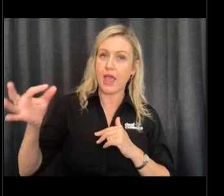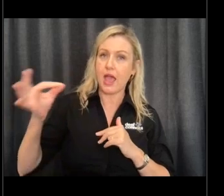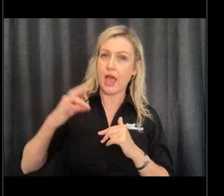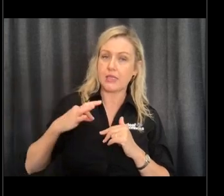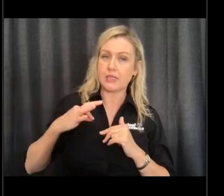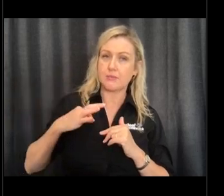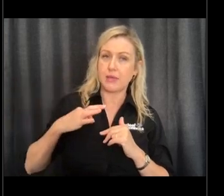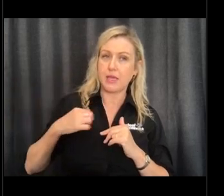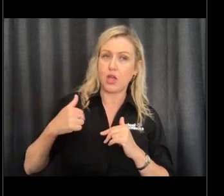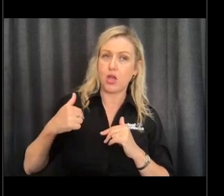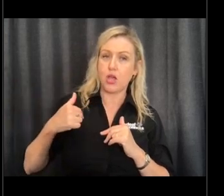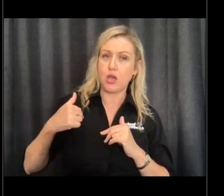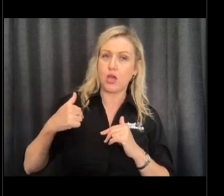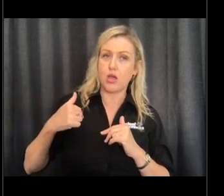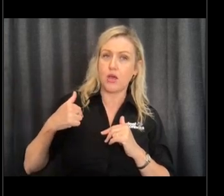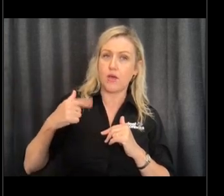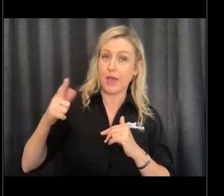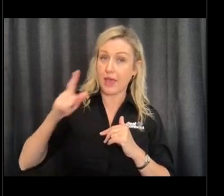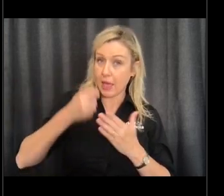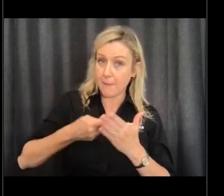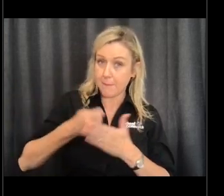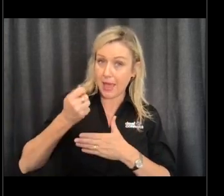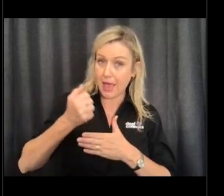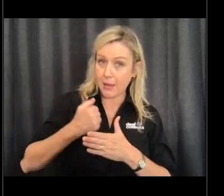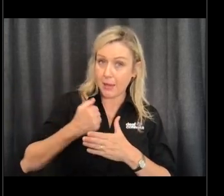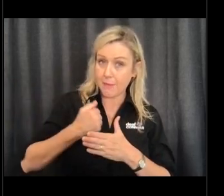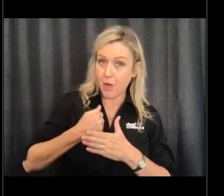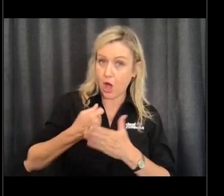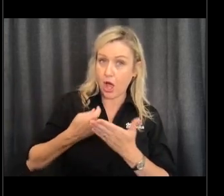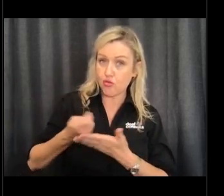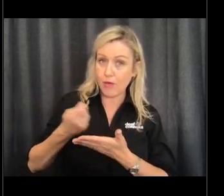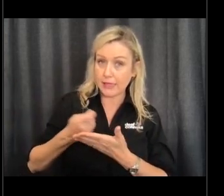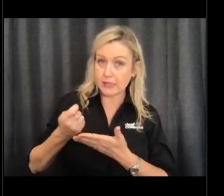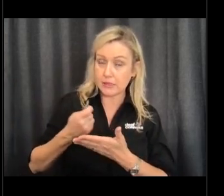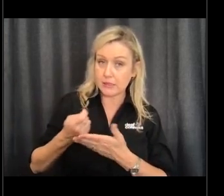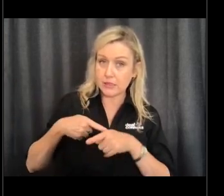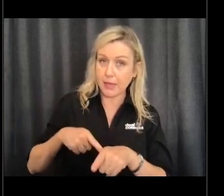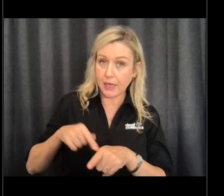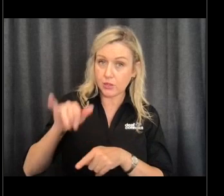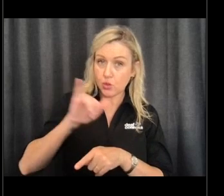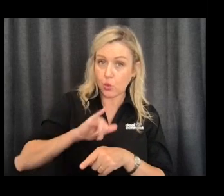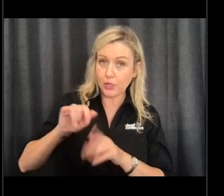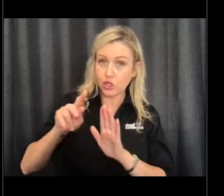Does it depend on your individual policy with your insurer or is there a law that they do